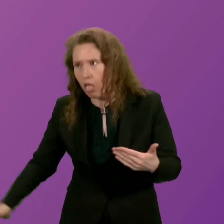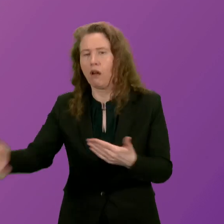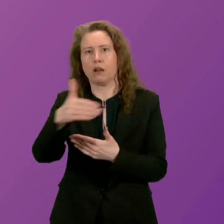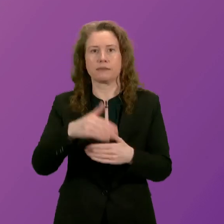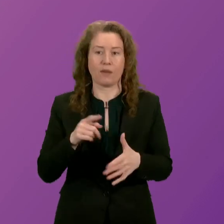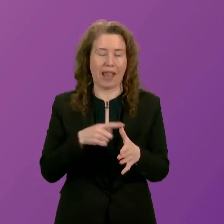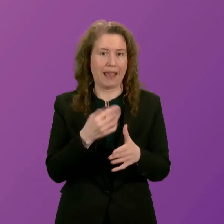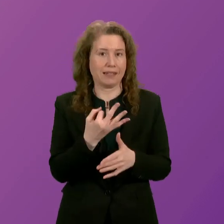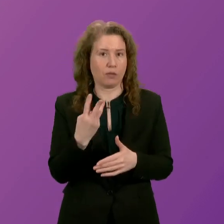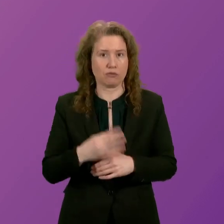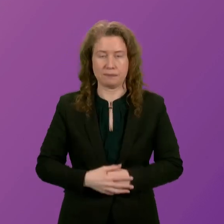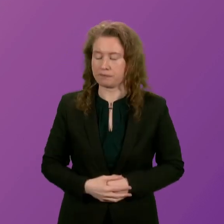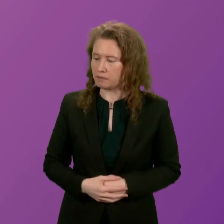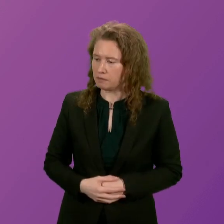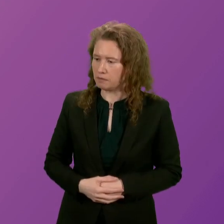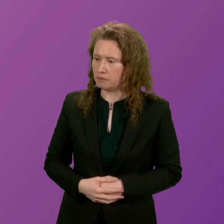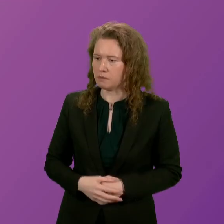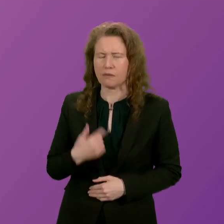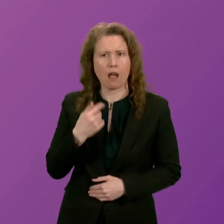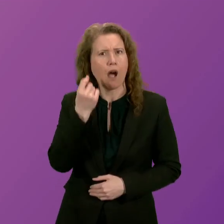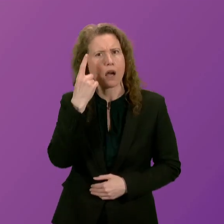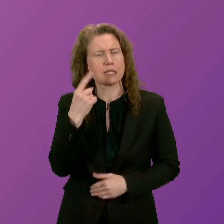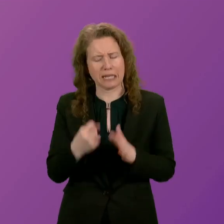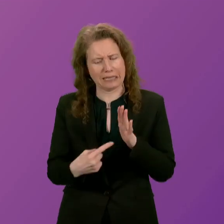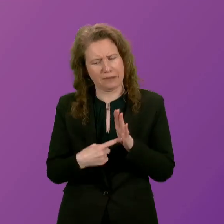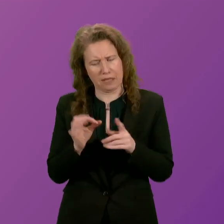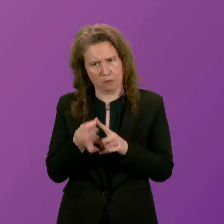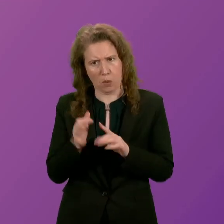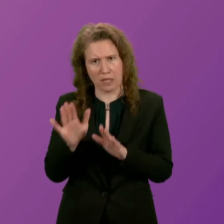I acknowledge the significance of that area for access to Argyll and